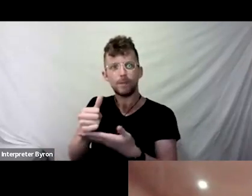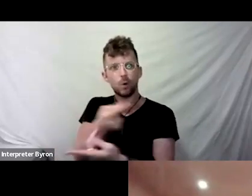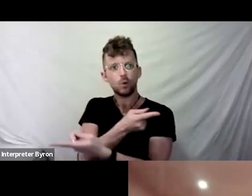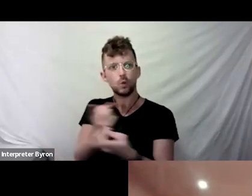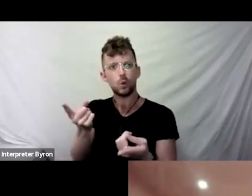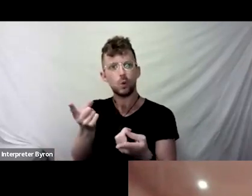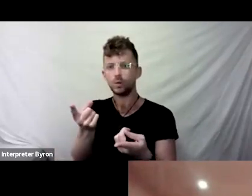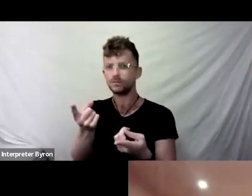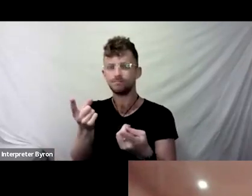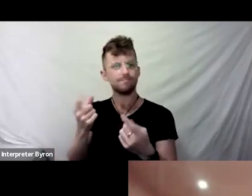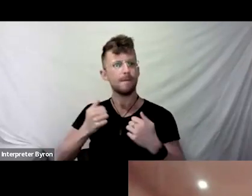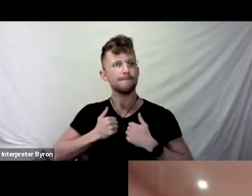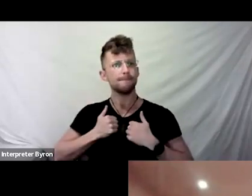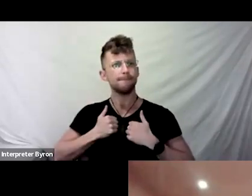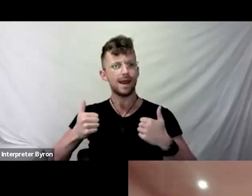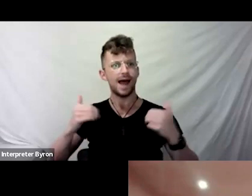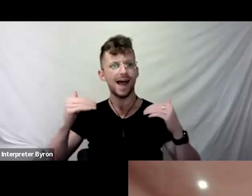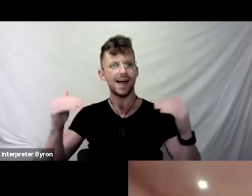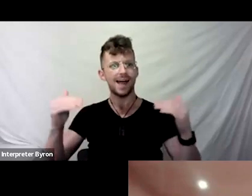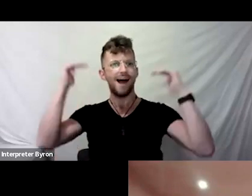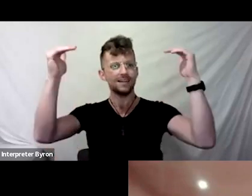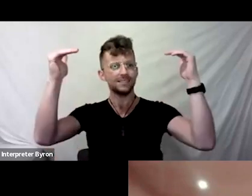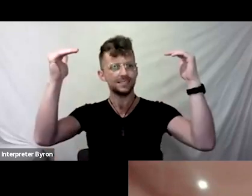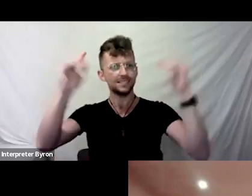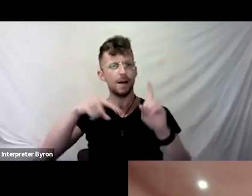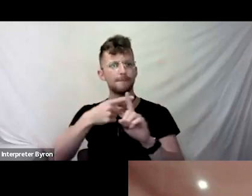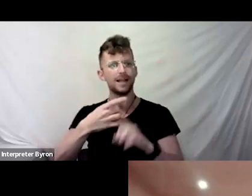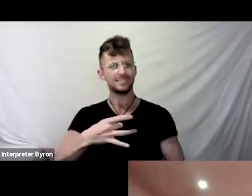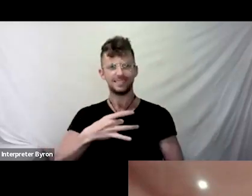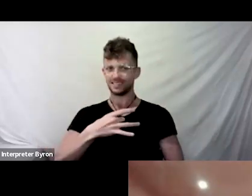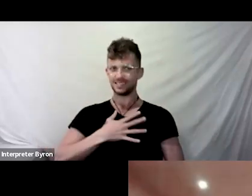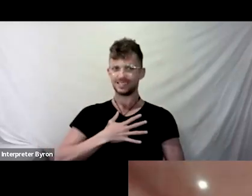mana and self-determination. At Whaikaha we have heard